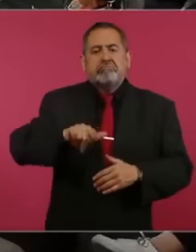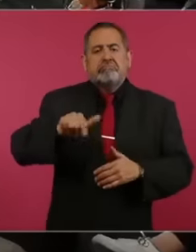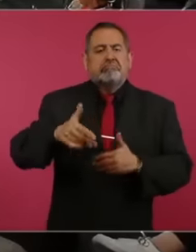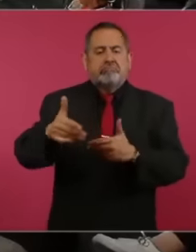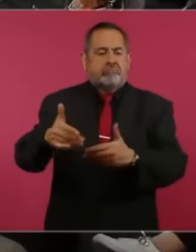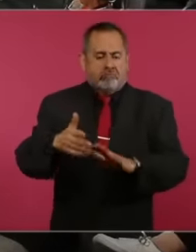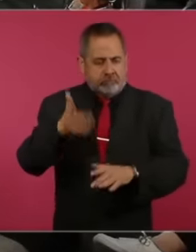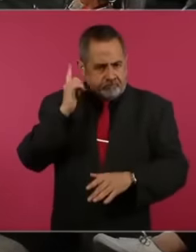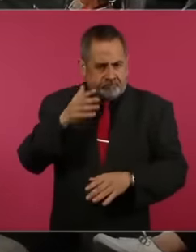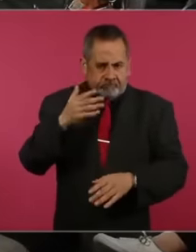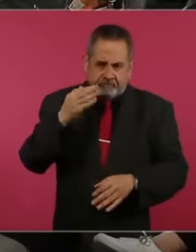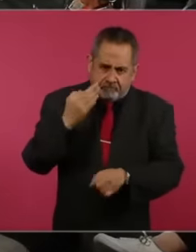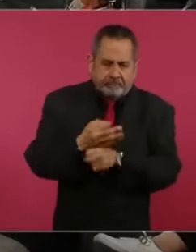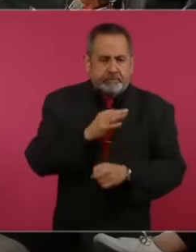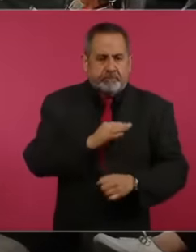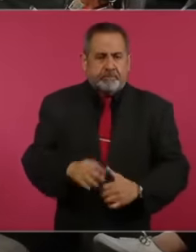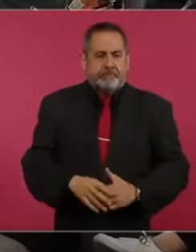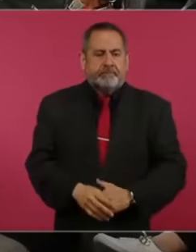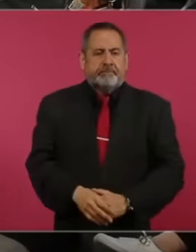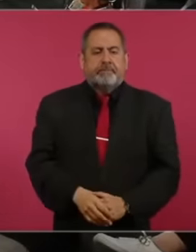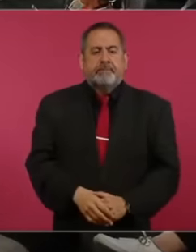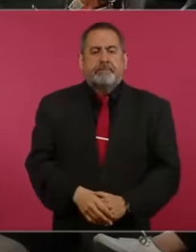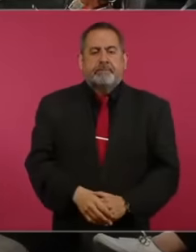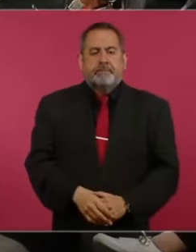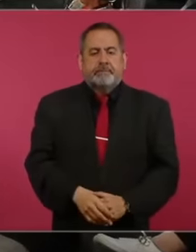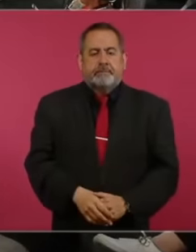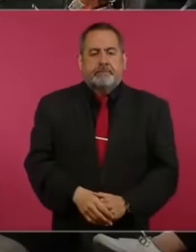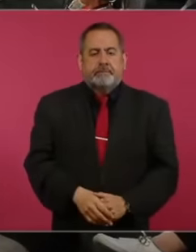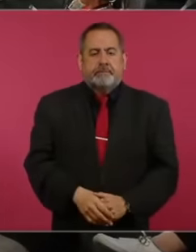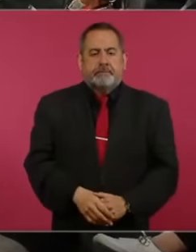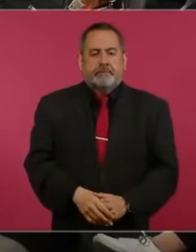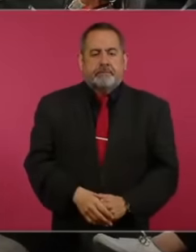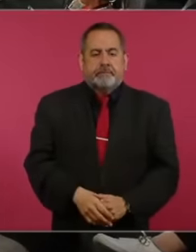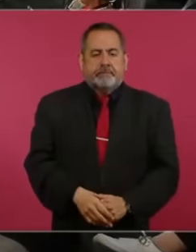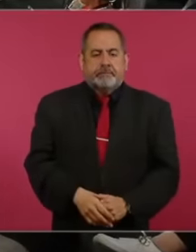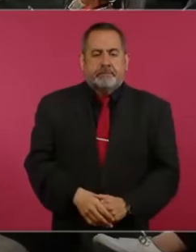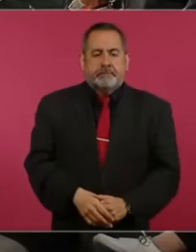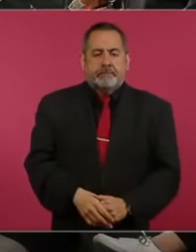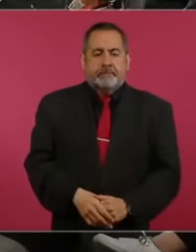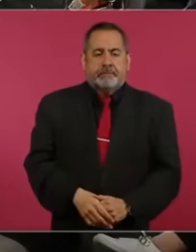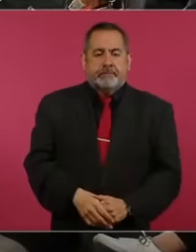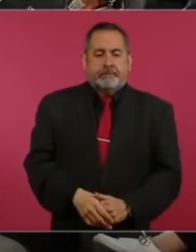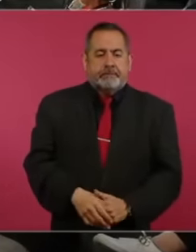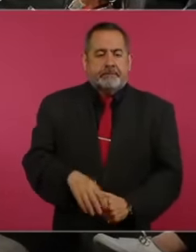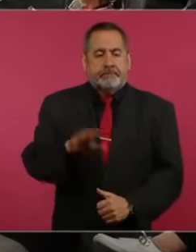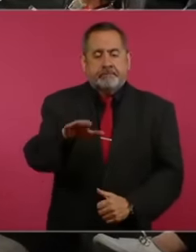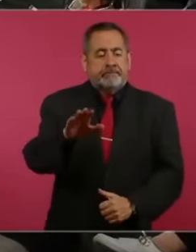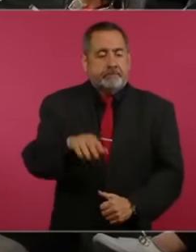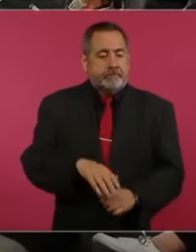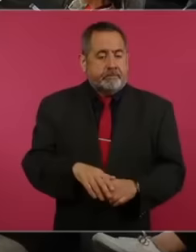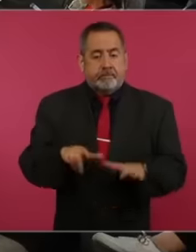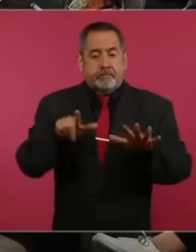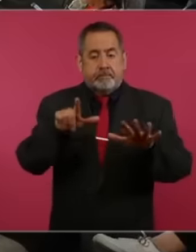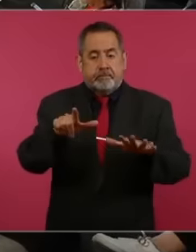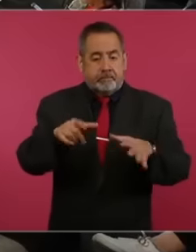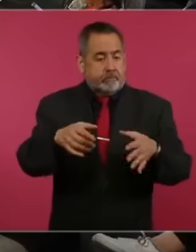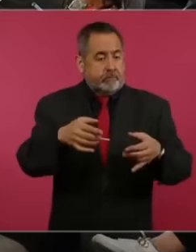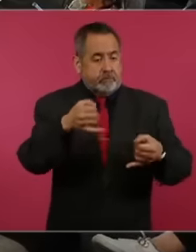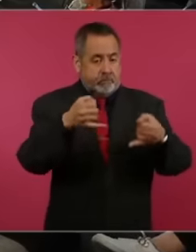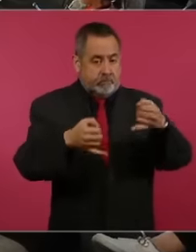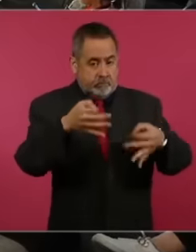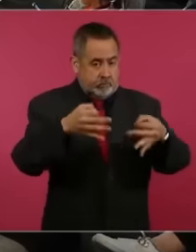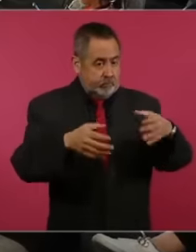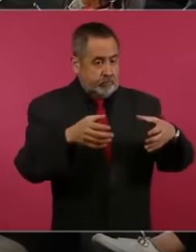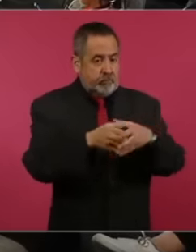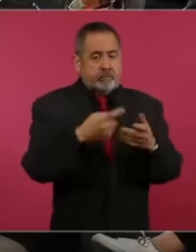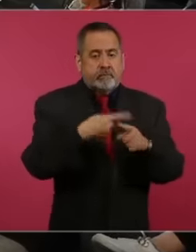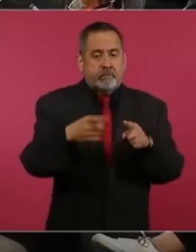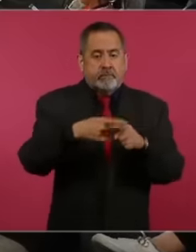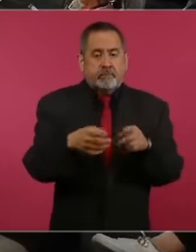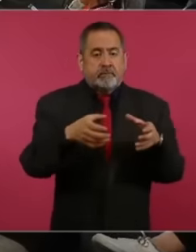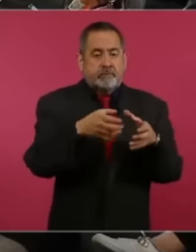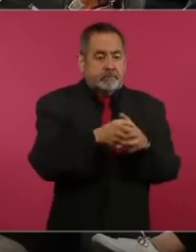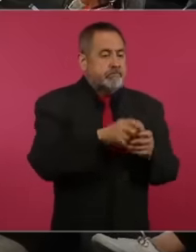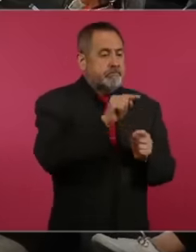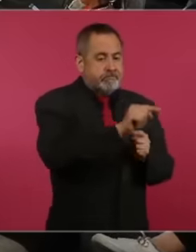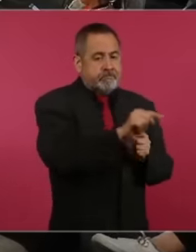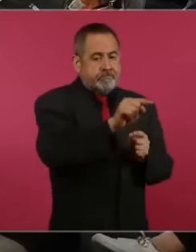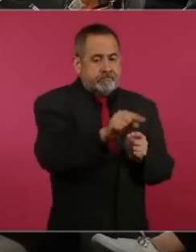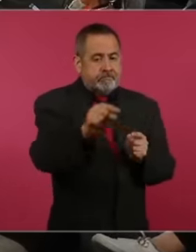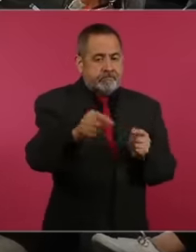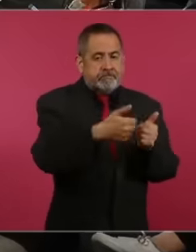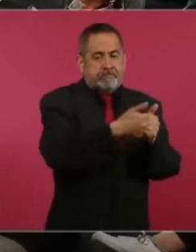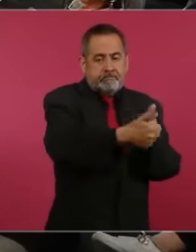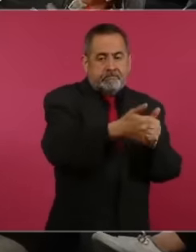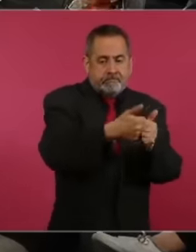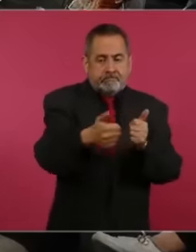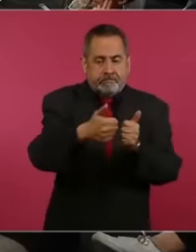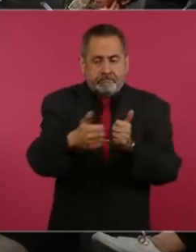this is the case, thanks to the 17 trials that are in various collegiate courts We hope that